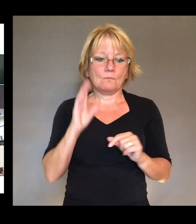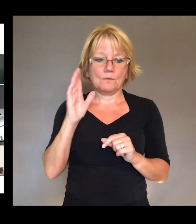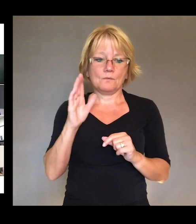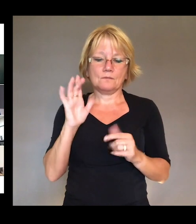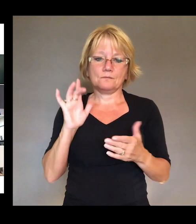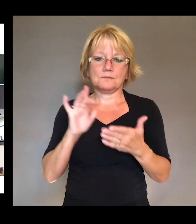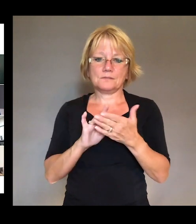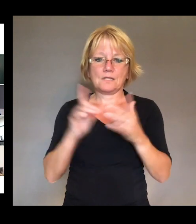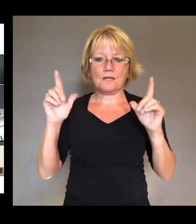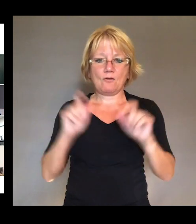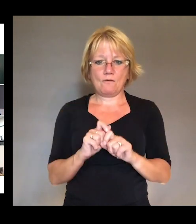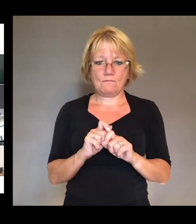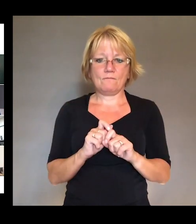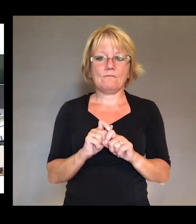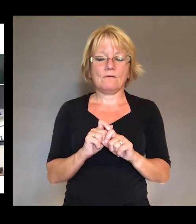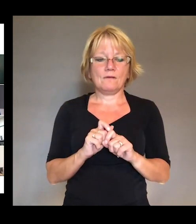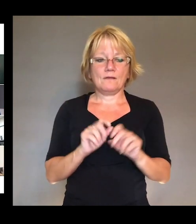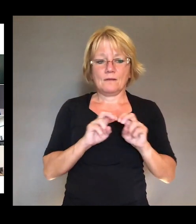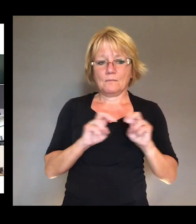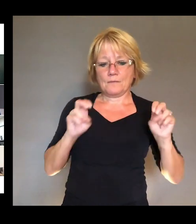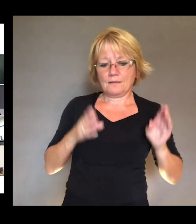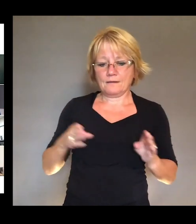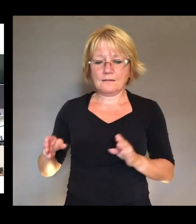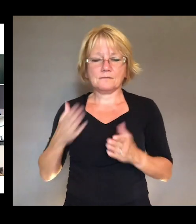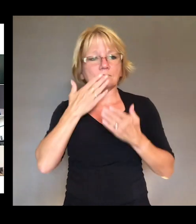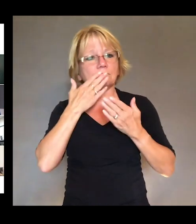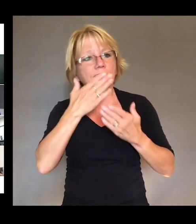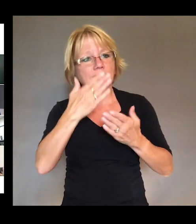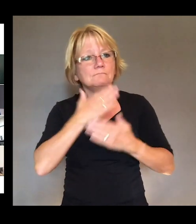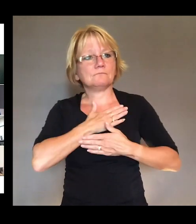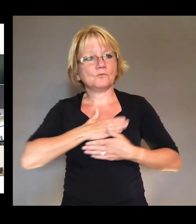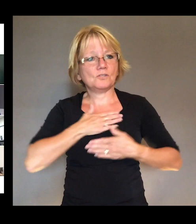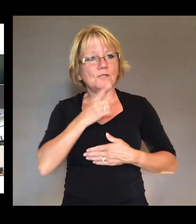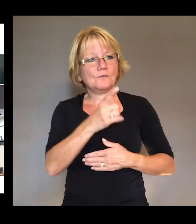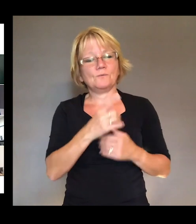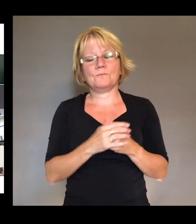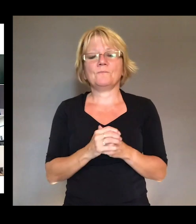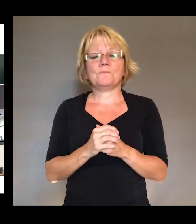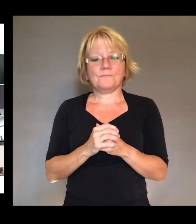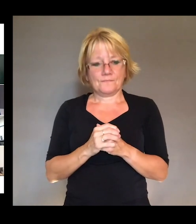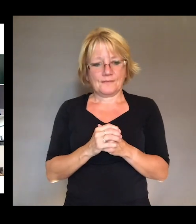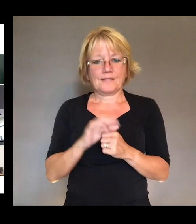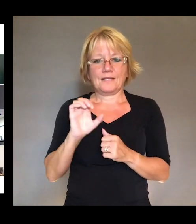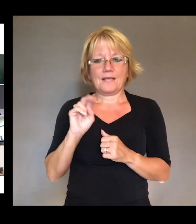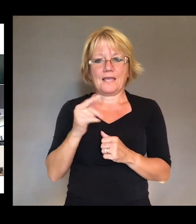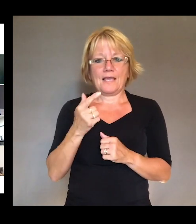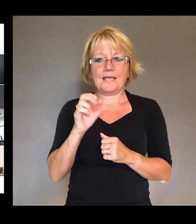but we will sign off. And panelists I appreciate every single one of you. Thank you again,